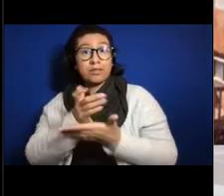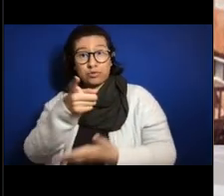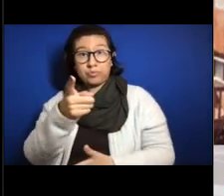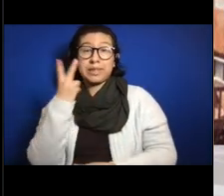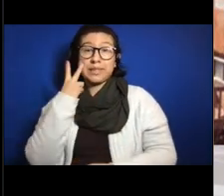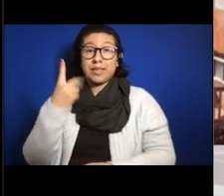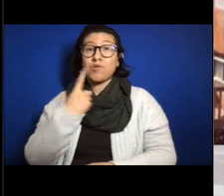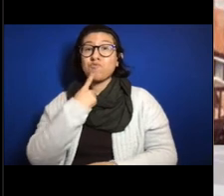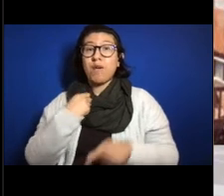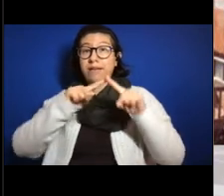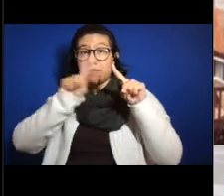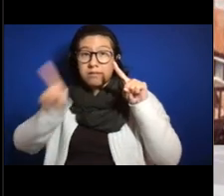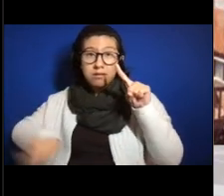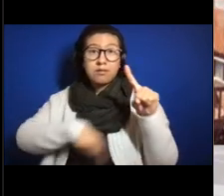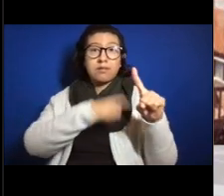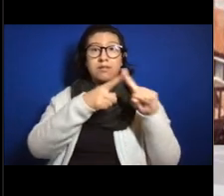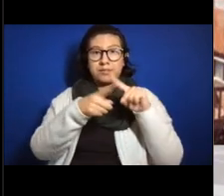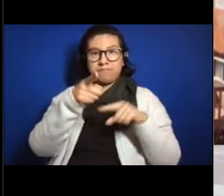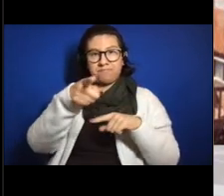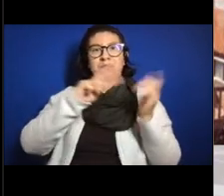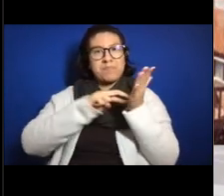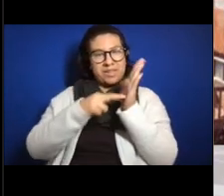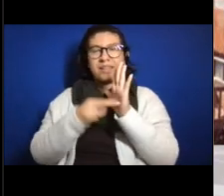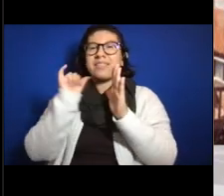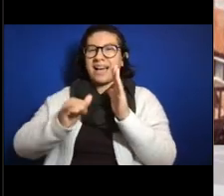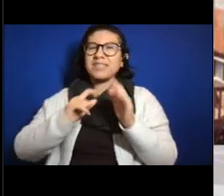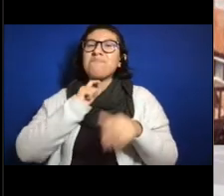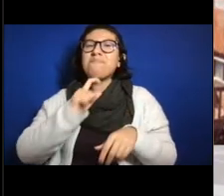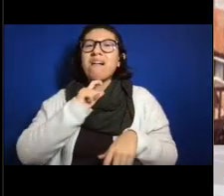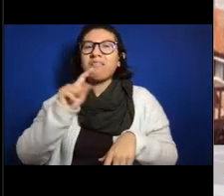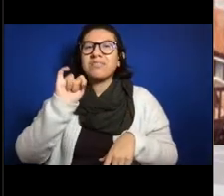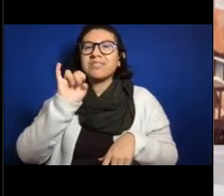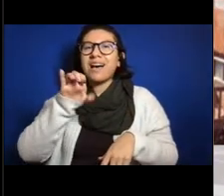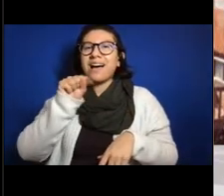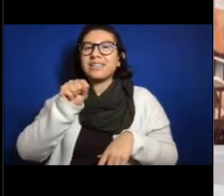on the house as it's being built, but you can also retrofit